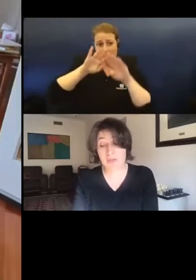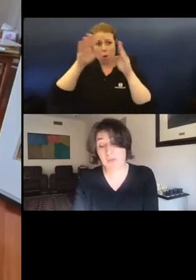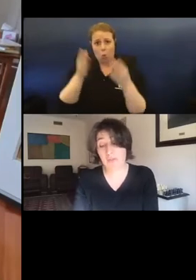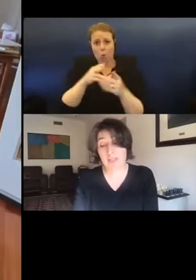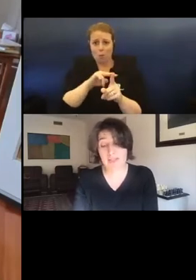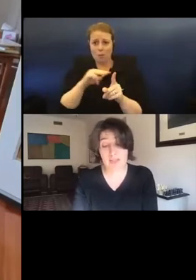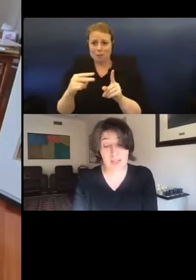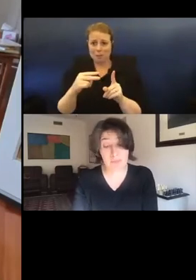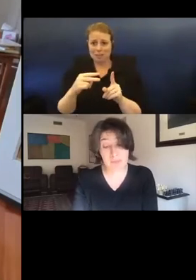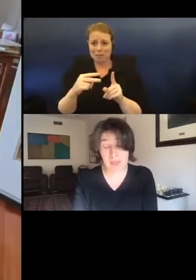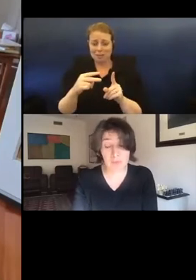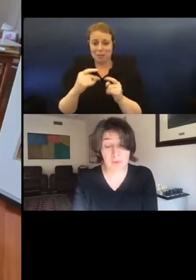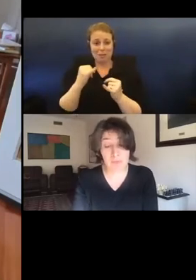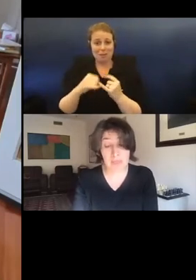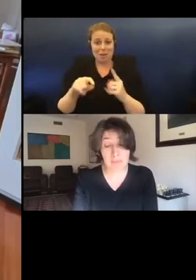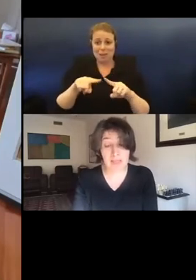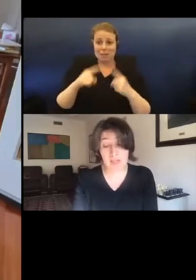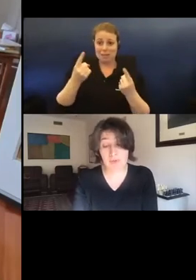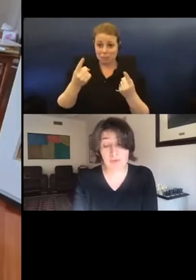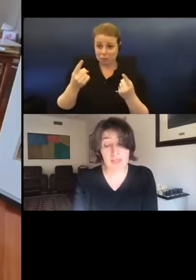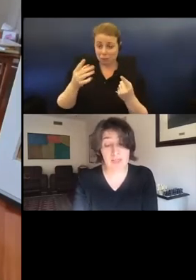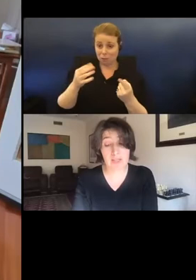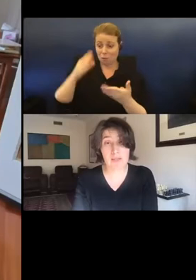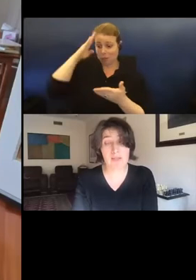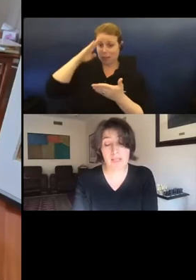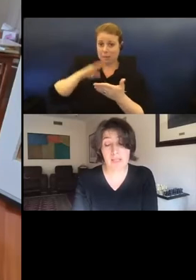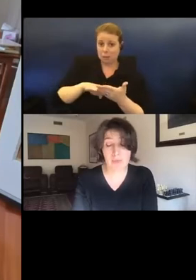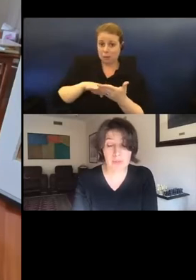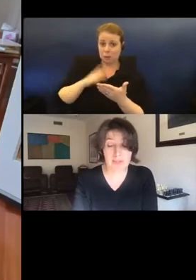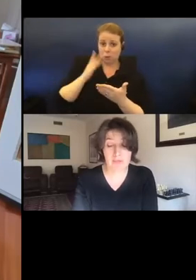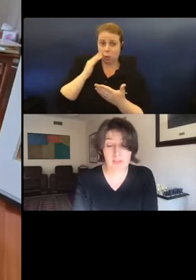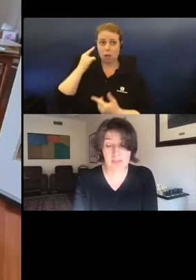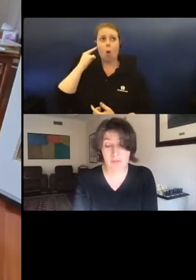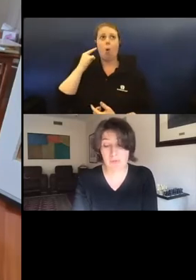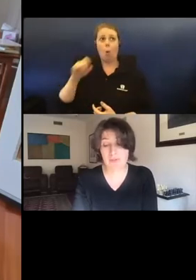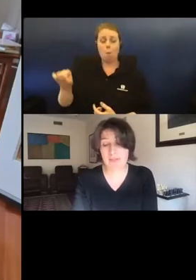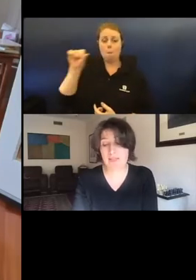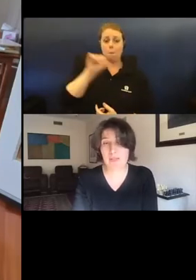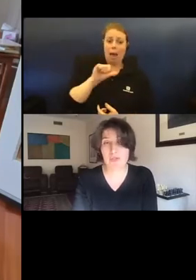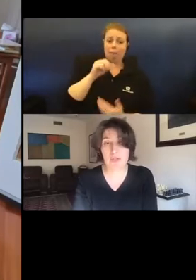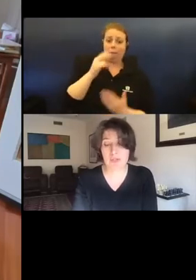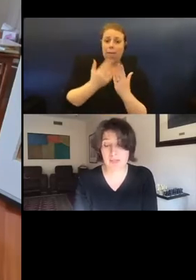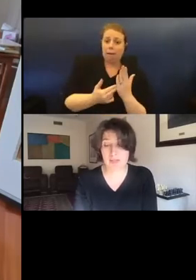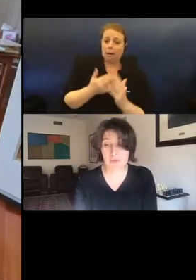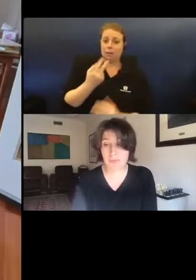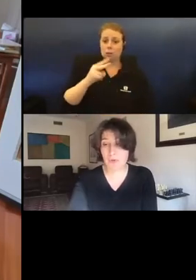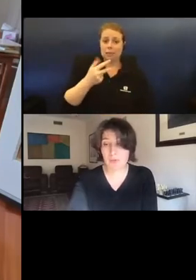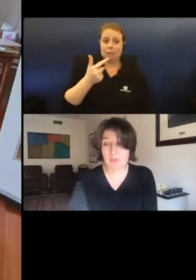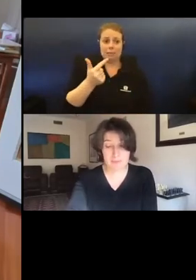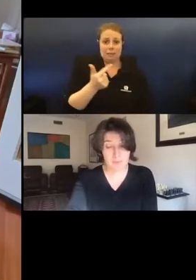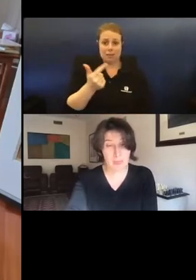events that catapulted me back into the fine art in 2017 with a fierce energy and sense of purpose